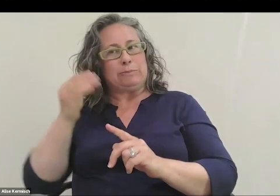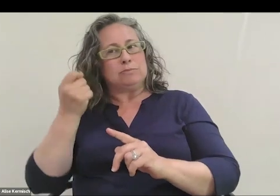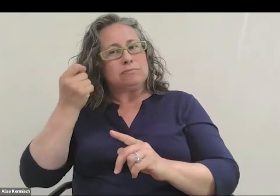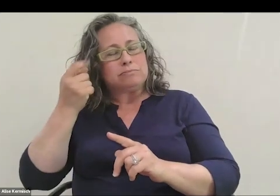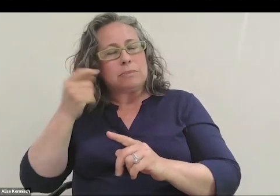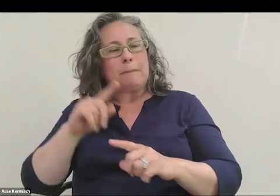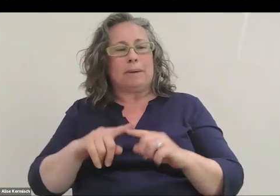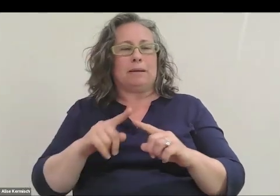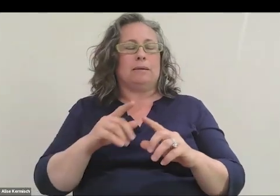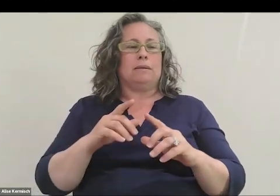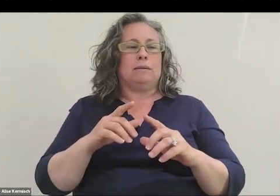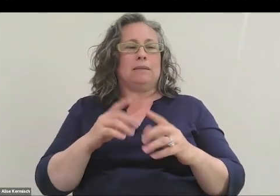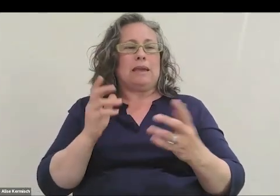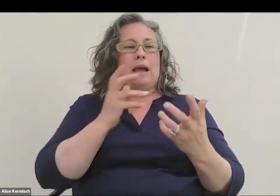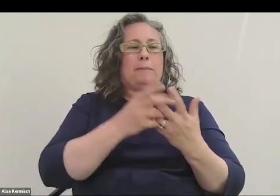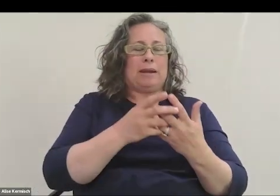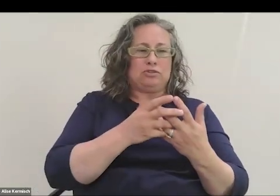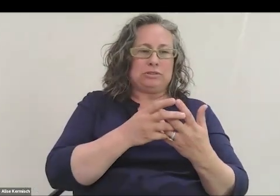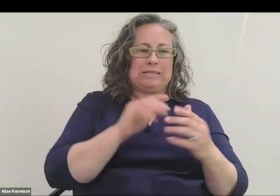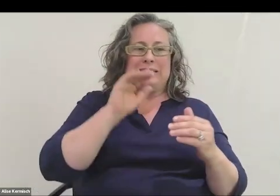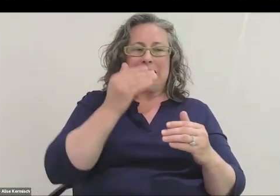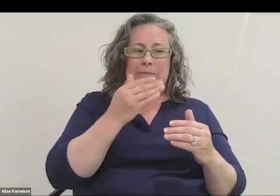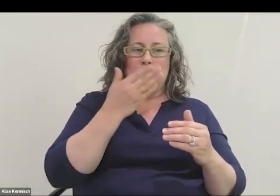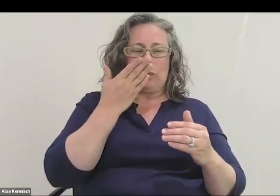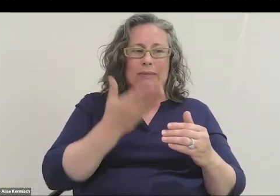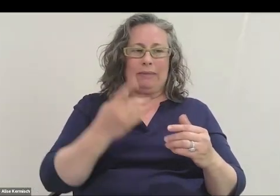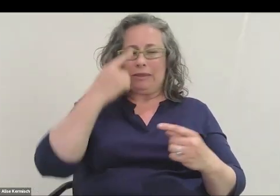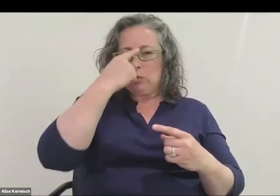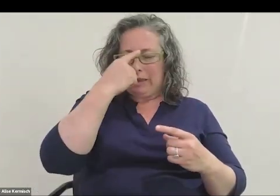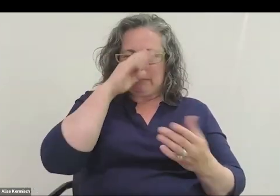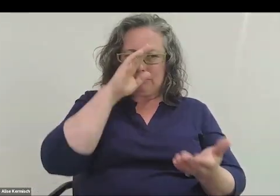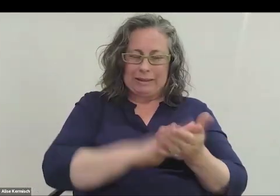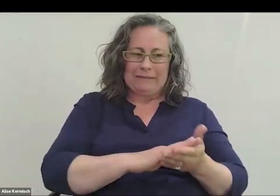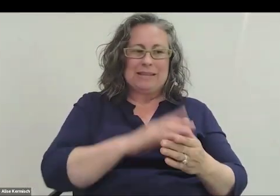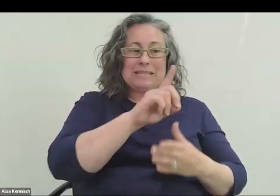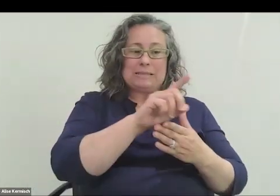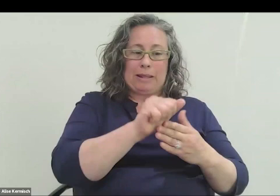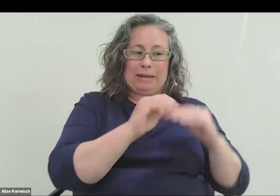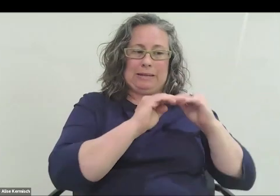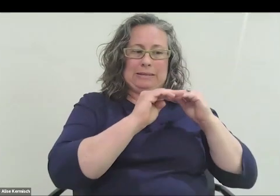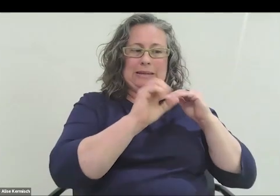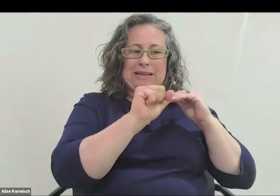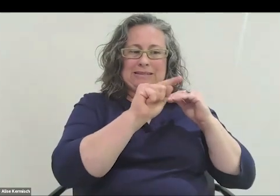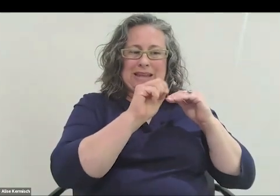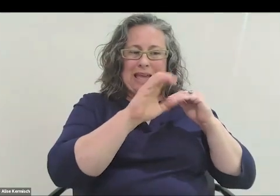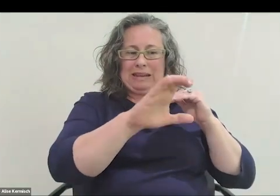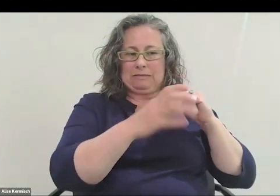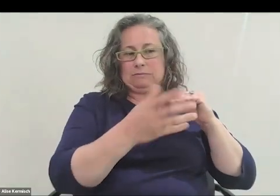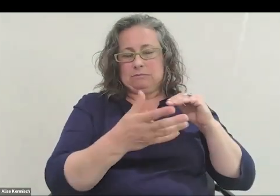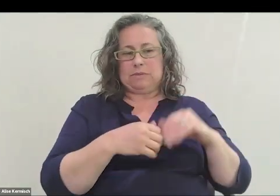around benefits and accommodations seem to rely on the idea that disability is static when it absolutely is not. Thank you.